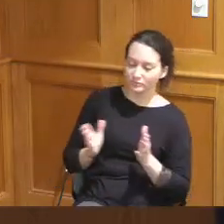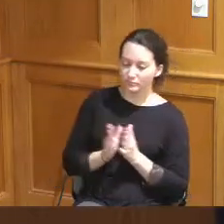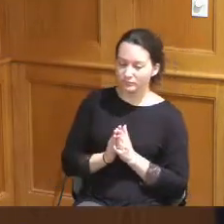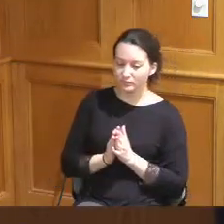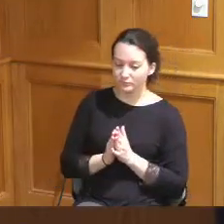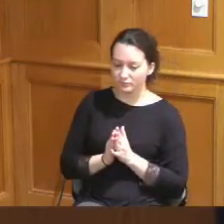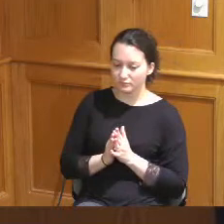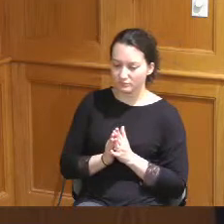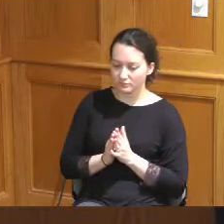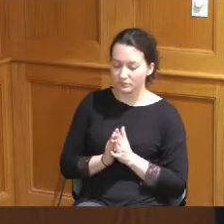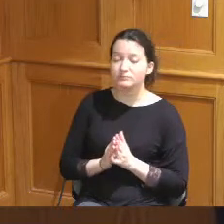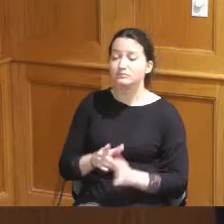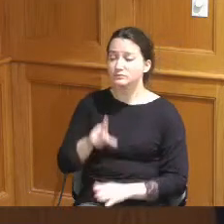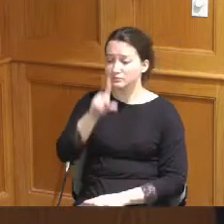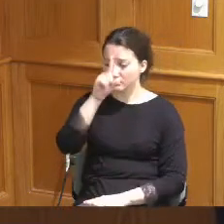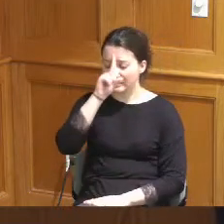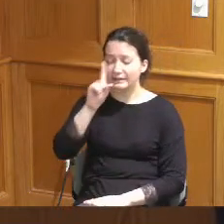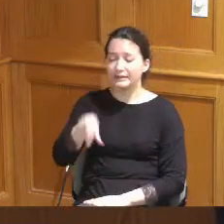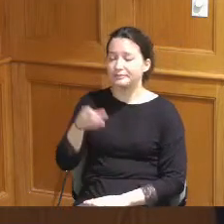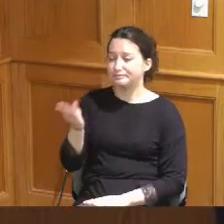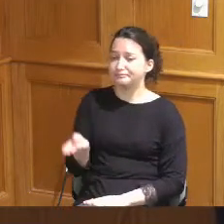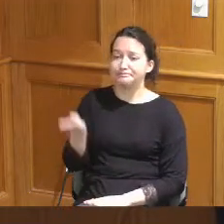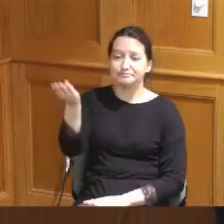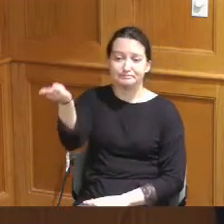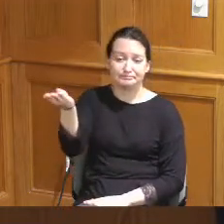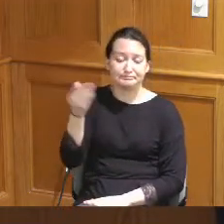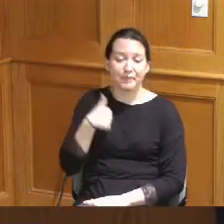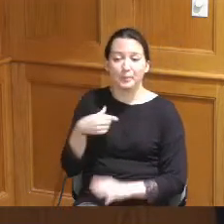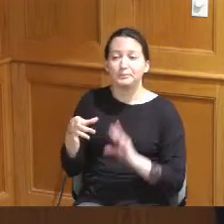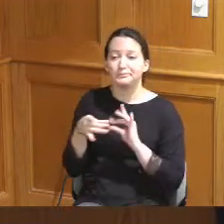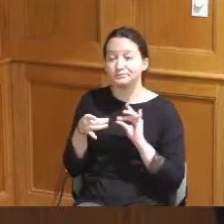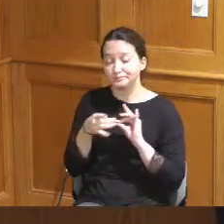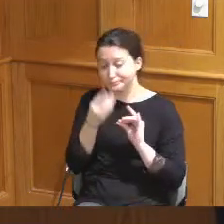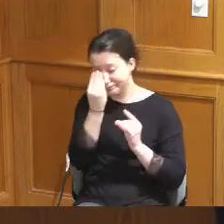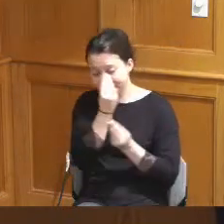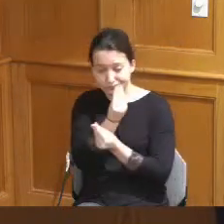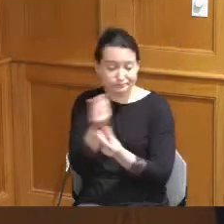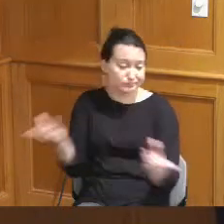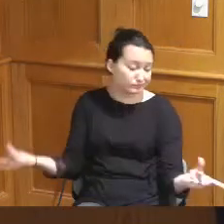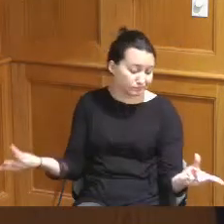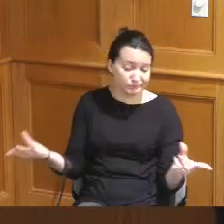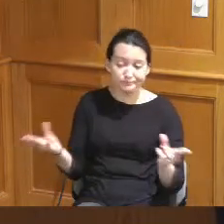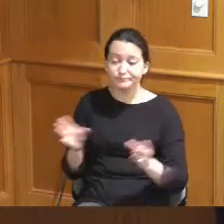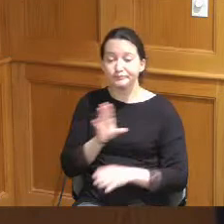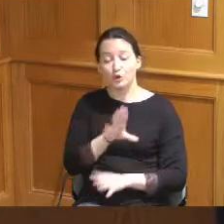I think it needs to be brought up so I wanted to share that with you and in your comments you can